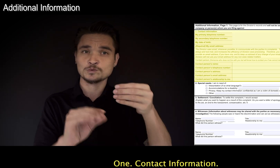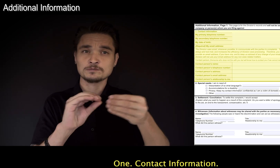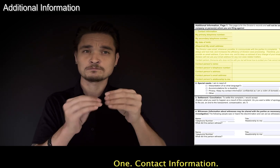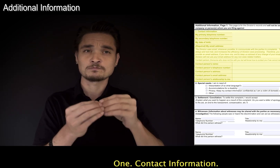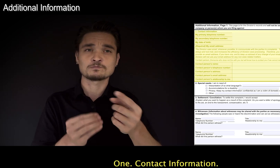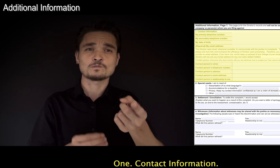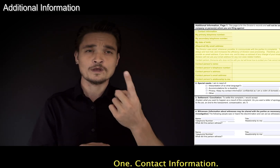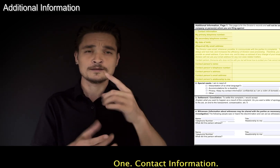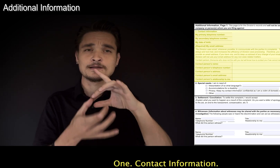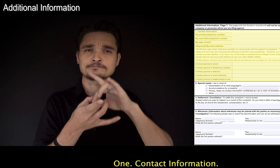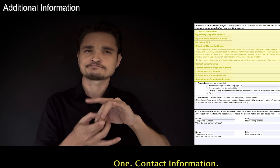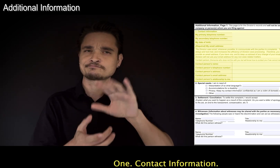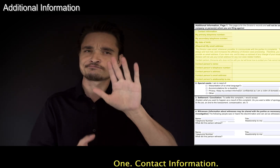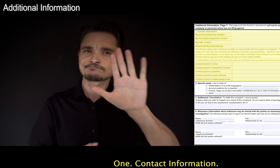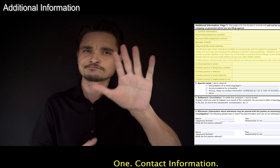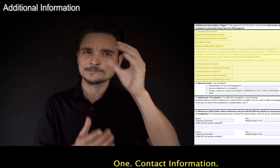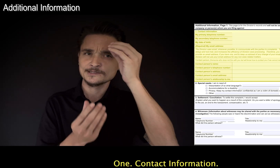One. Contact Information.